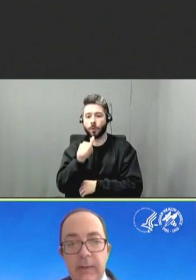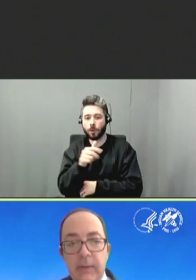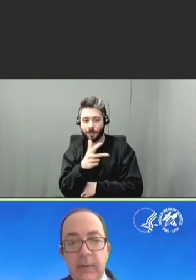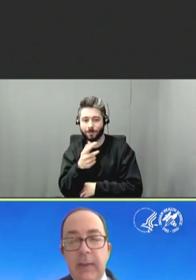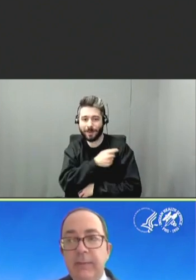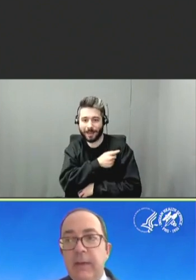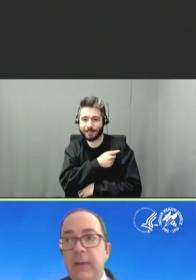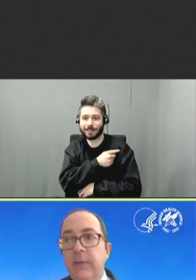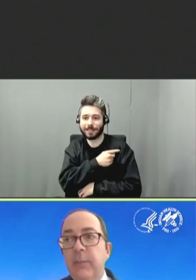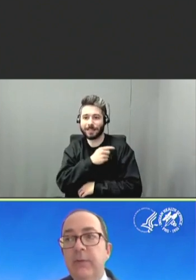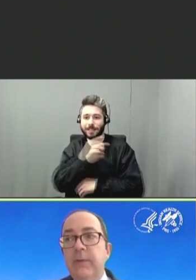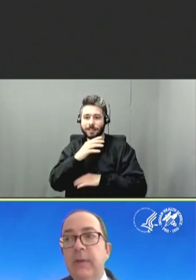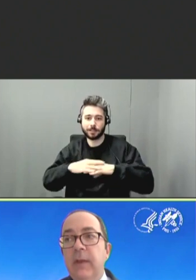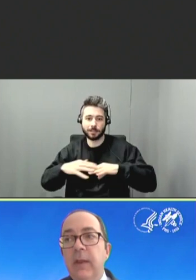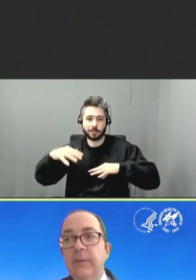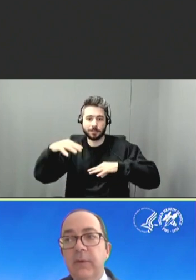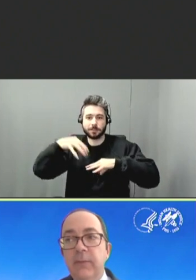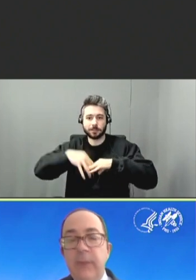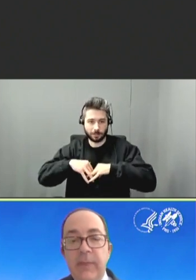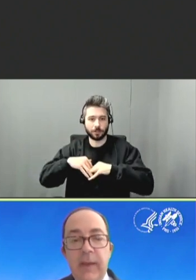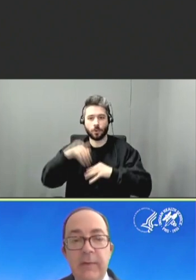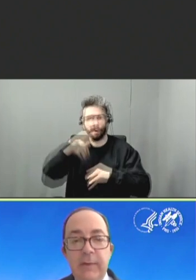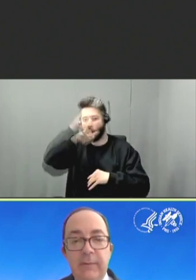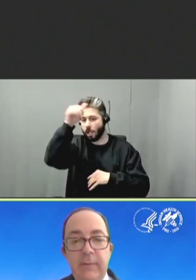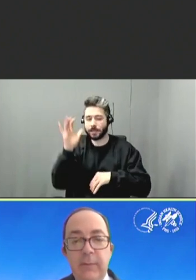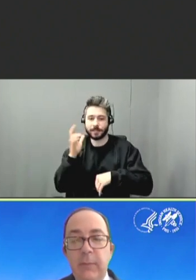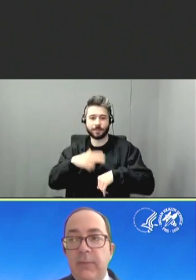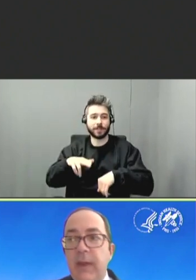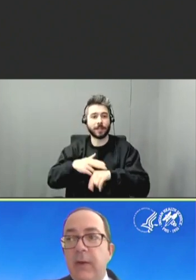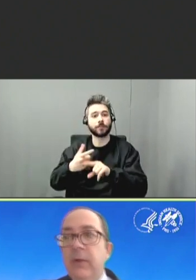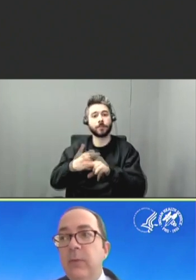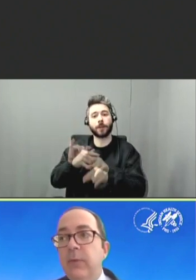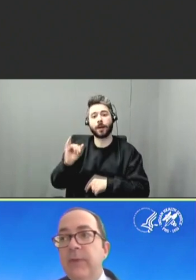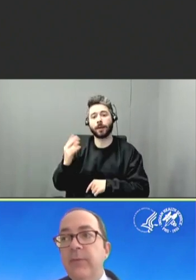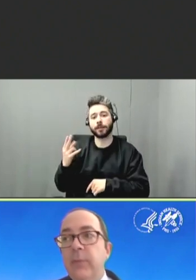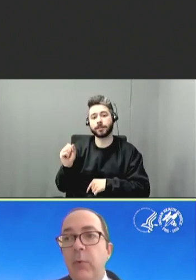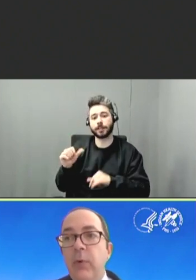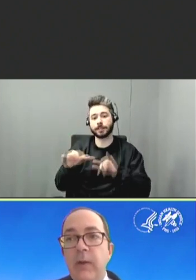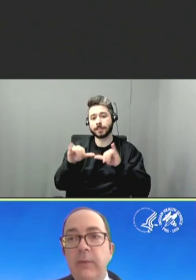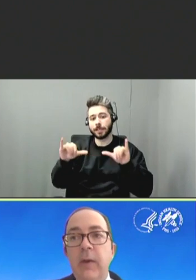or Alaskan Native person served by the IHS system of care will suffer a poor outcome